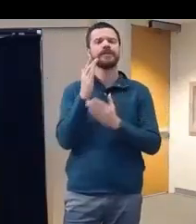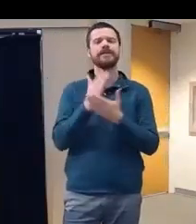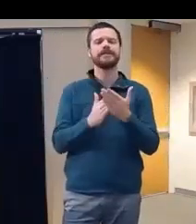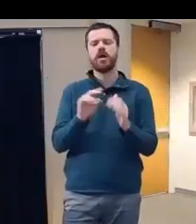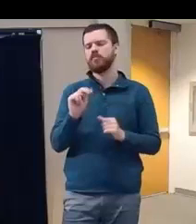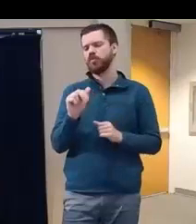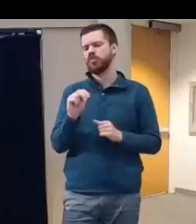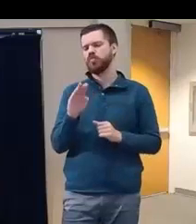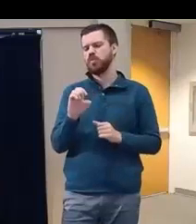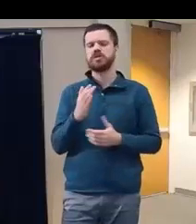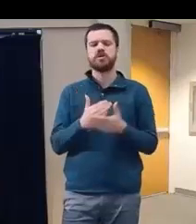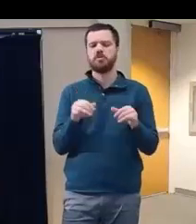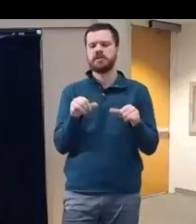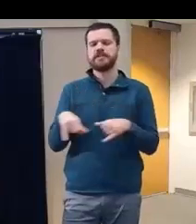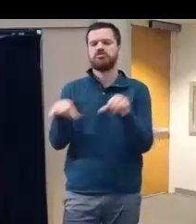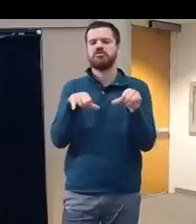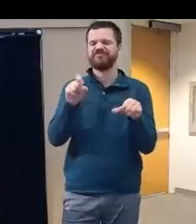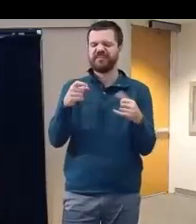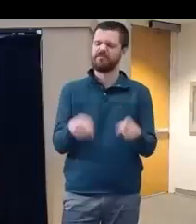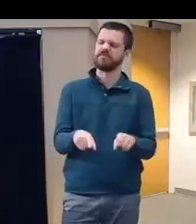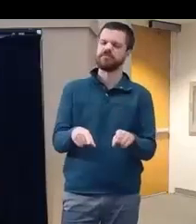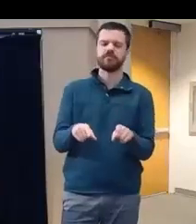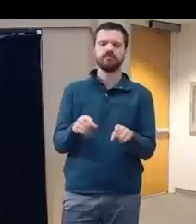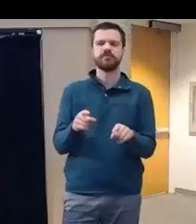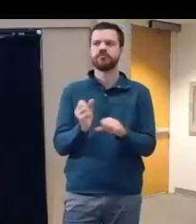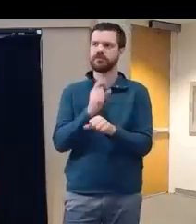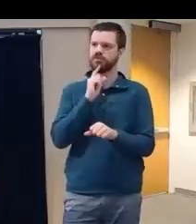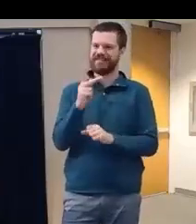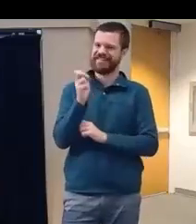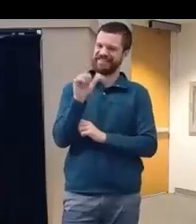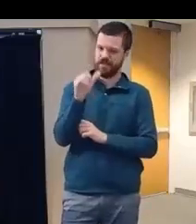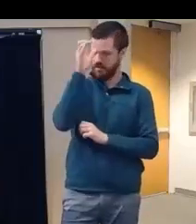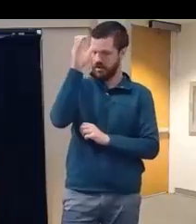and some standardization that needs to happen in terms of key Concepts and one of those is